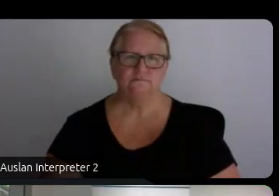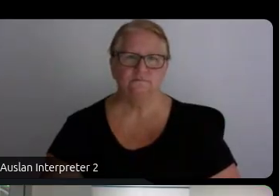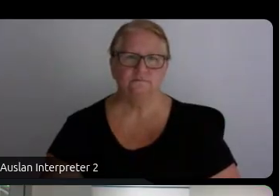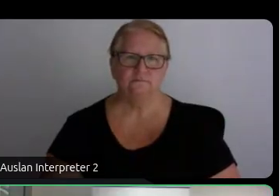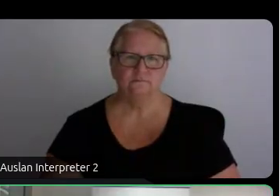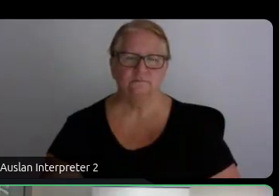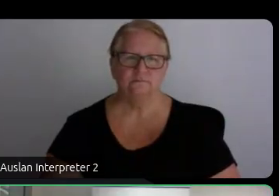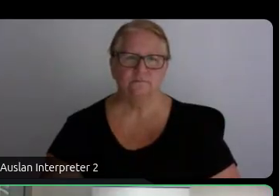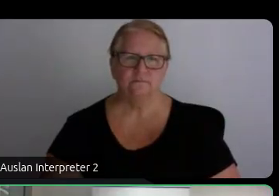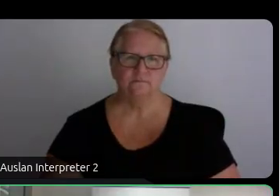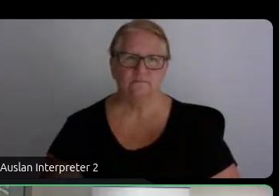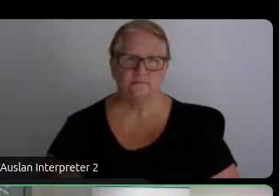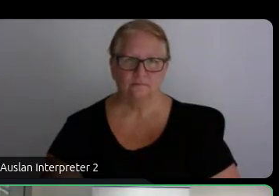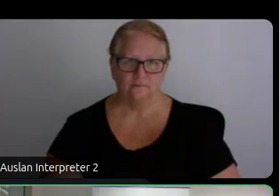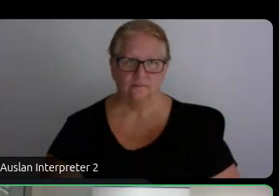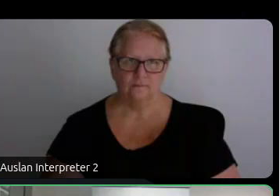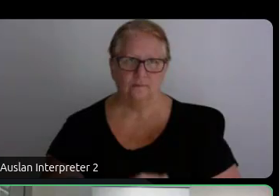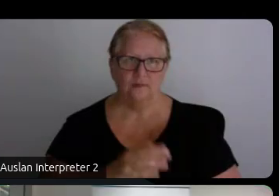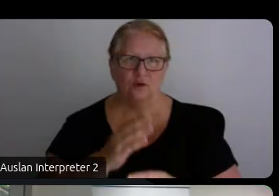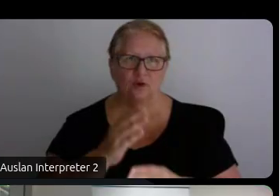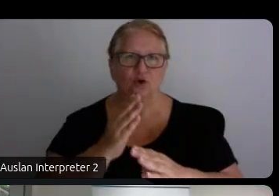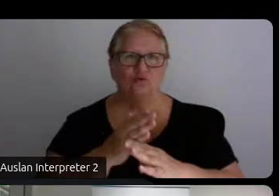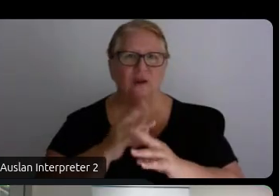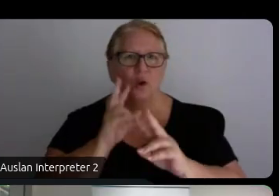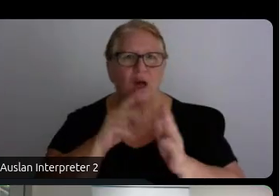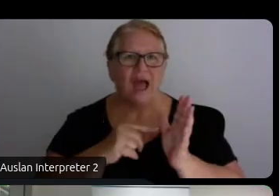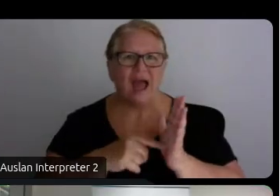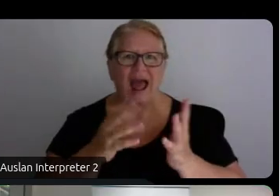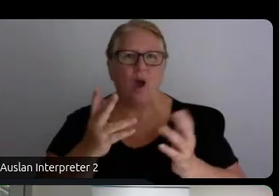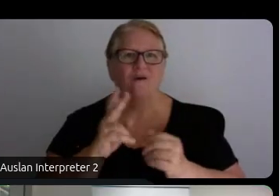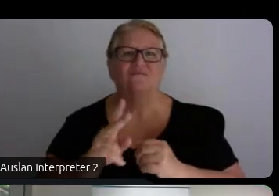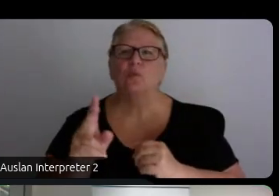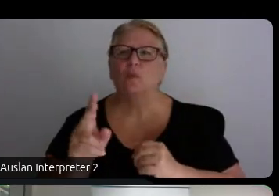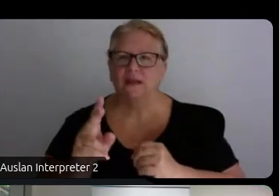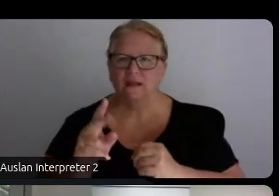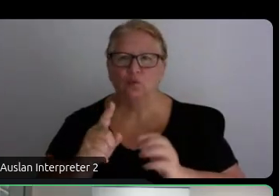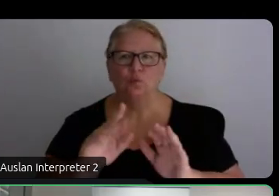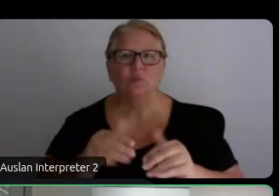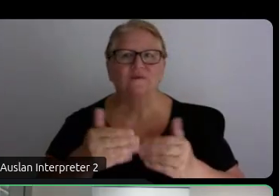and really detailing like how frequently you're having to provide support to that person.